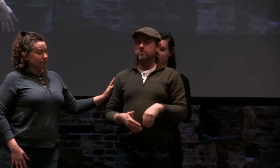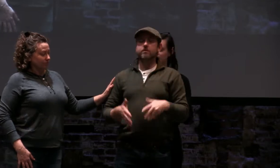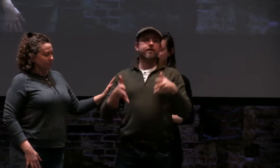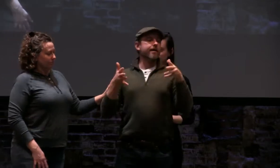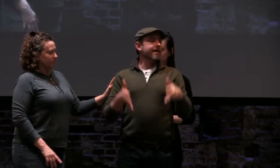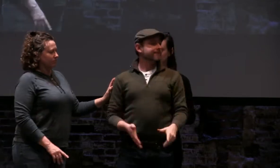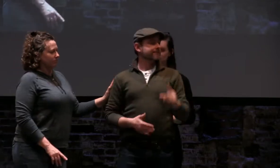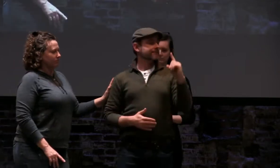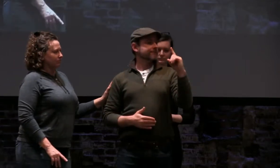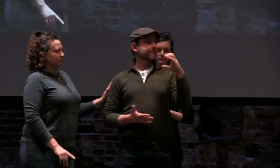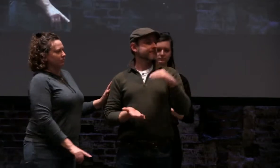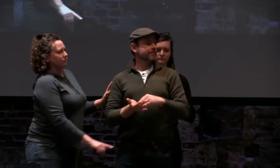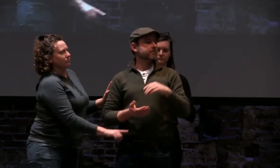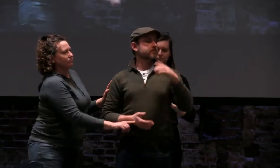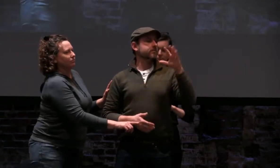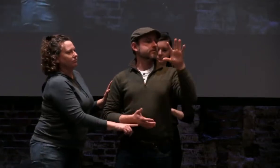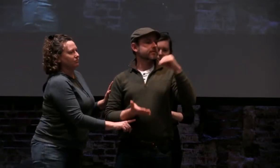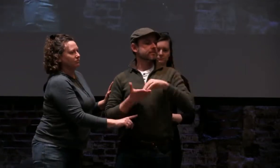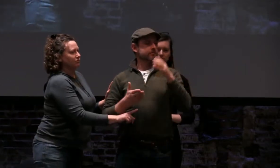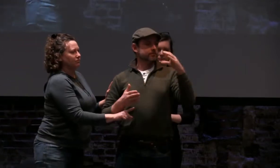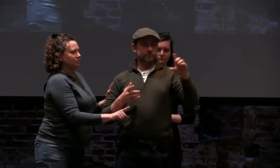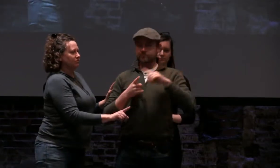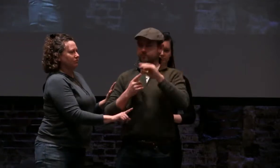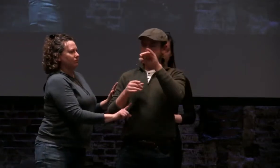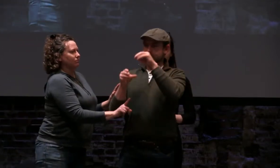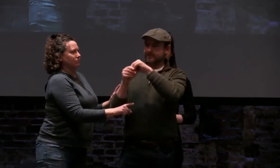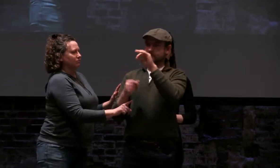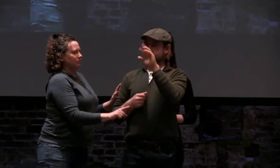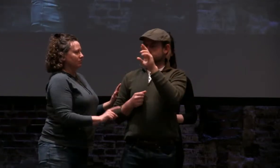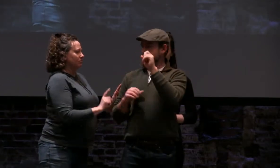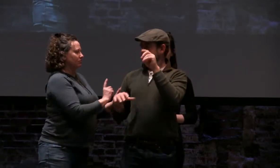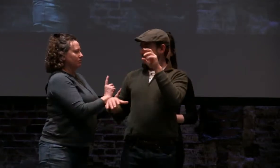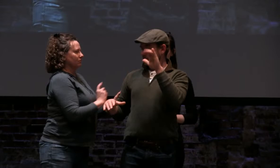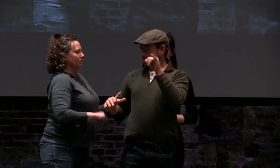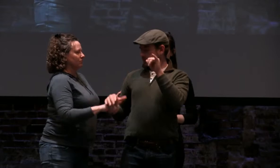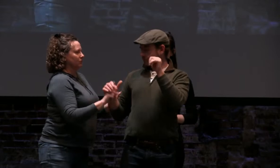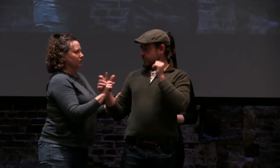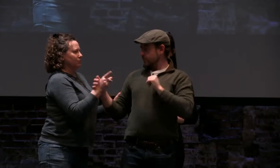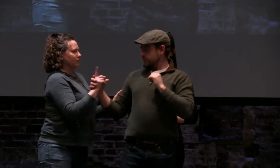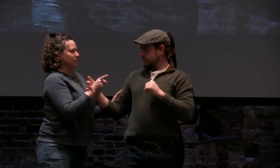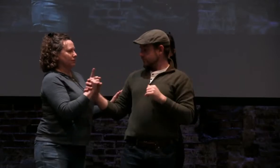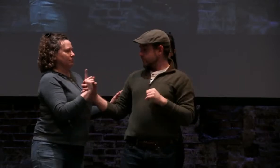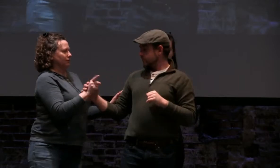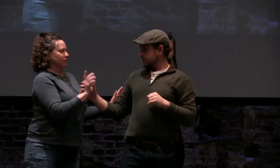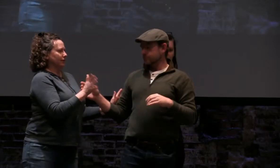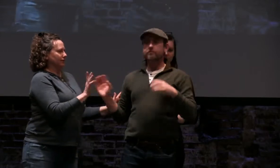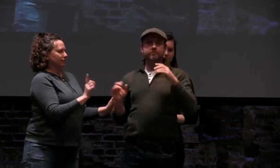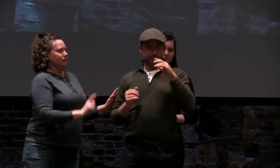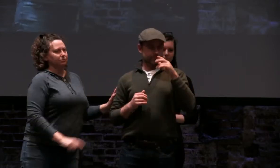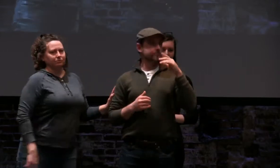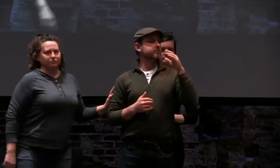So we would like to use that initial $250,000 for the startup process and then it would generate revenue